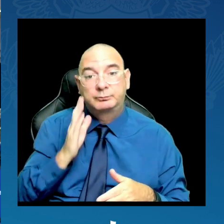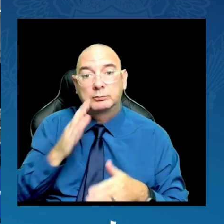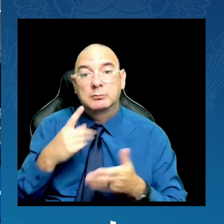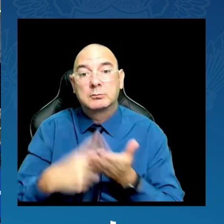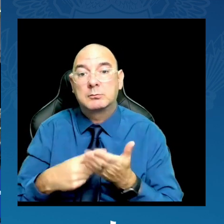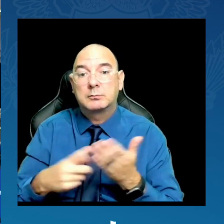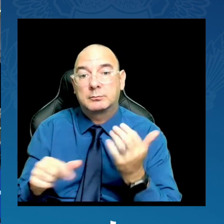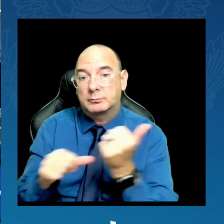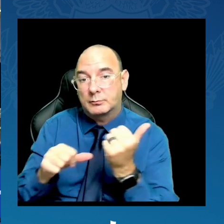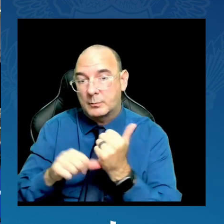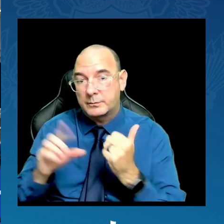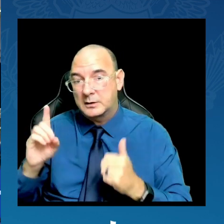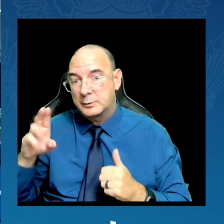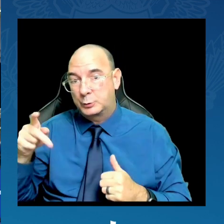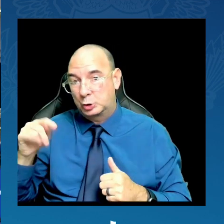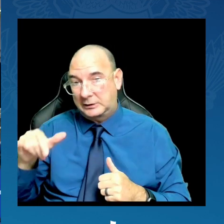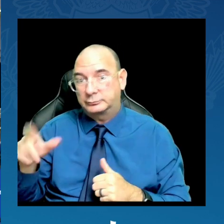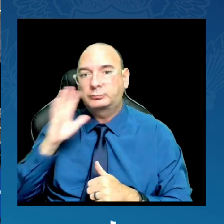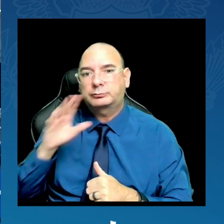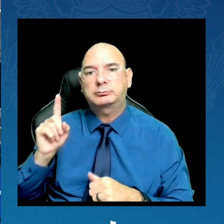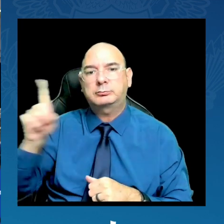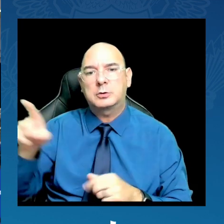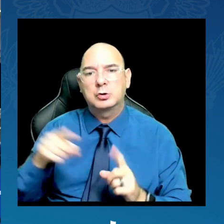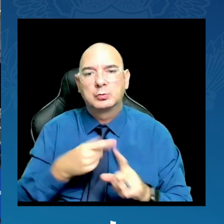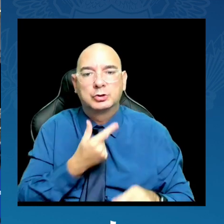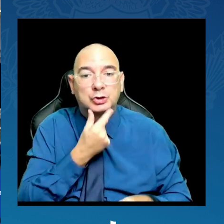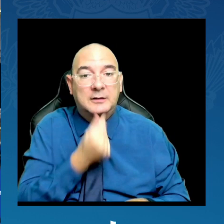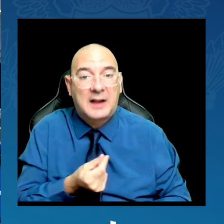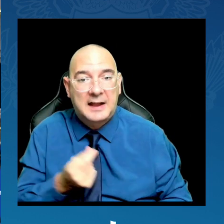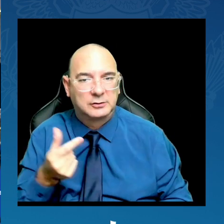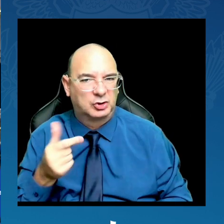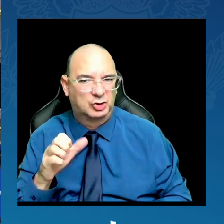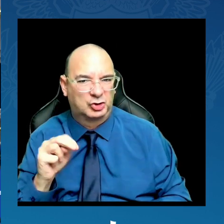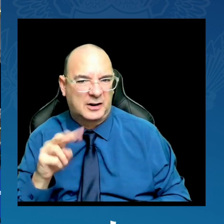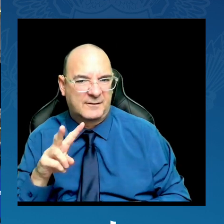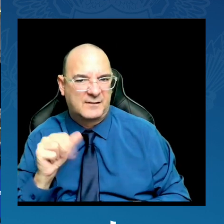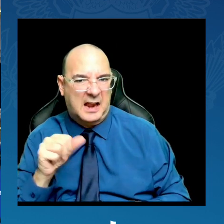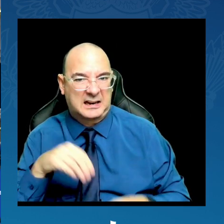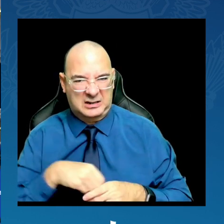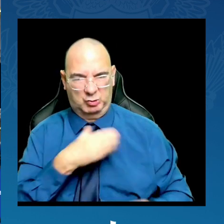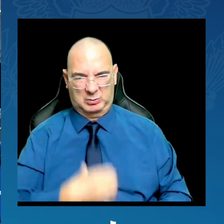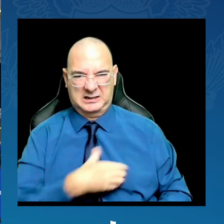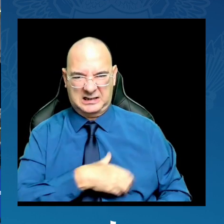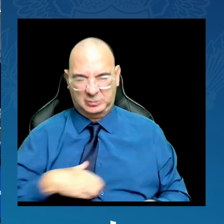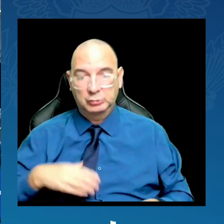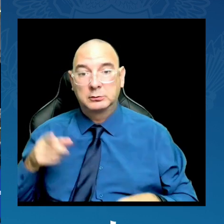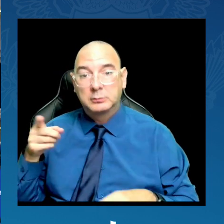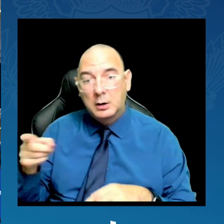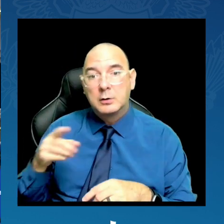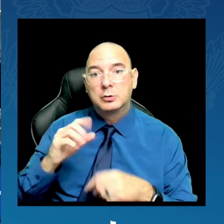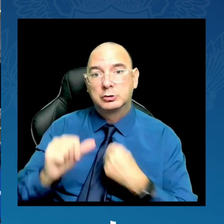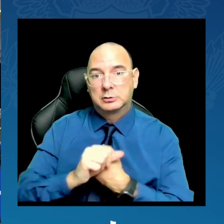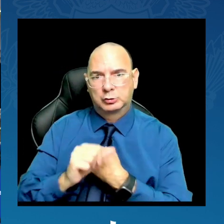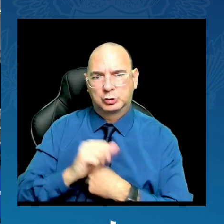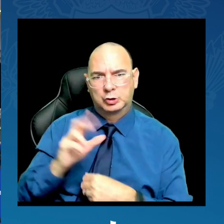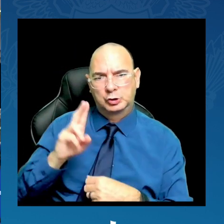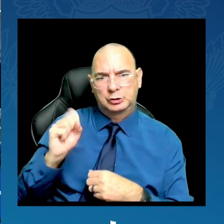Open ended working group on reducing space threats. The United States, working in close partnership with our allies and like minded countries,